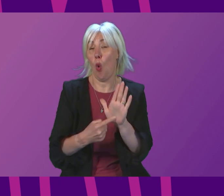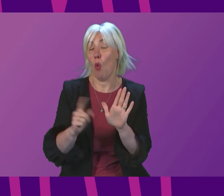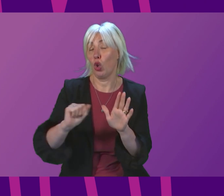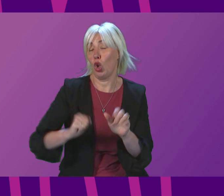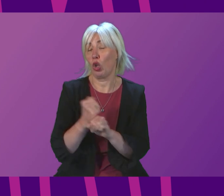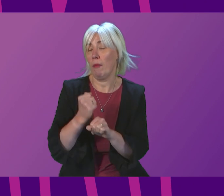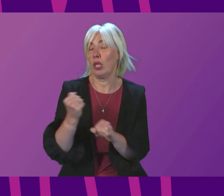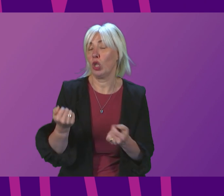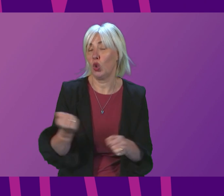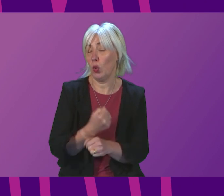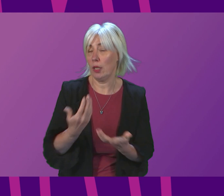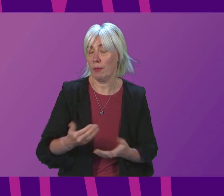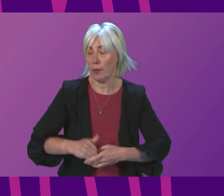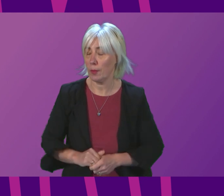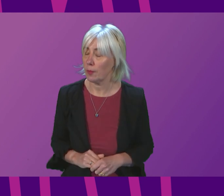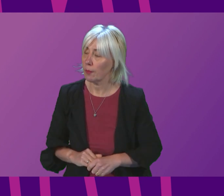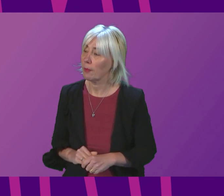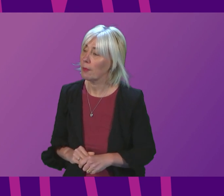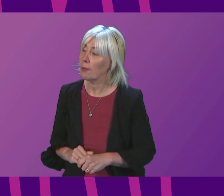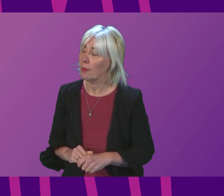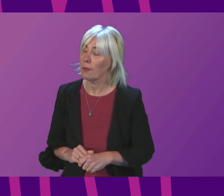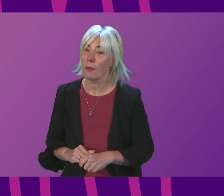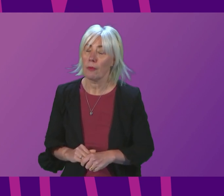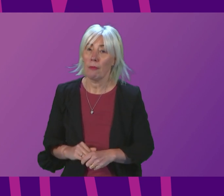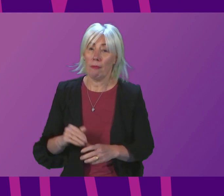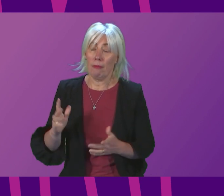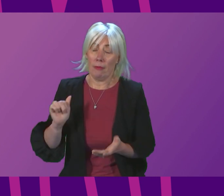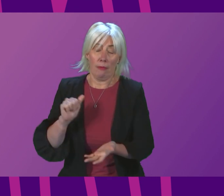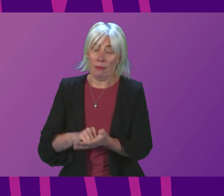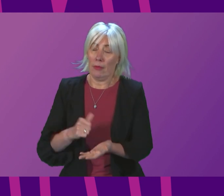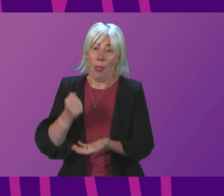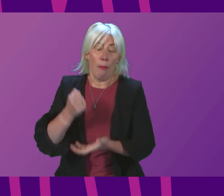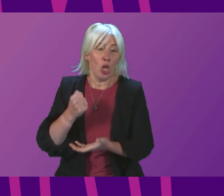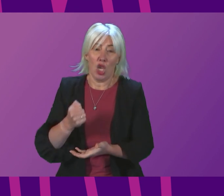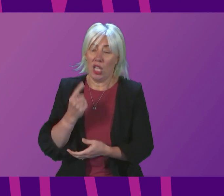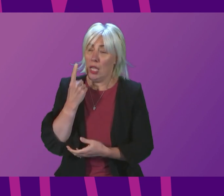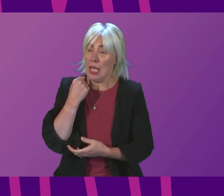Given the woefully inadequate spring statement from the Chancellor of the Exchequer in the